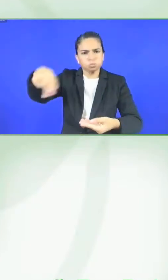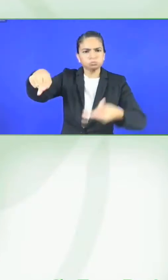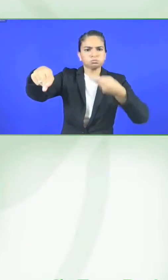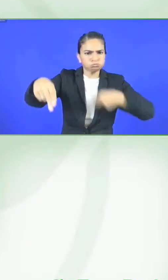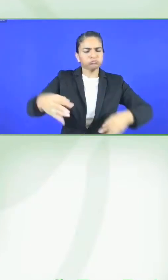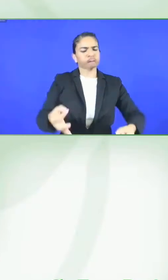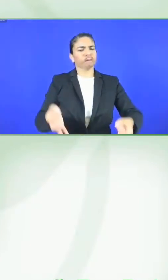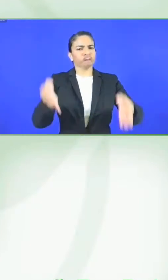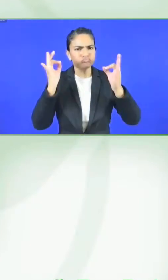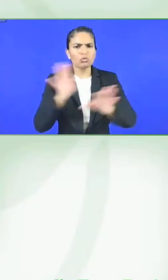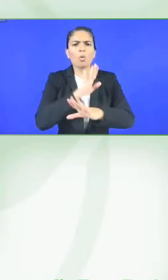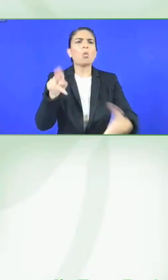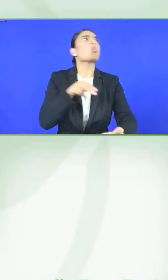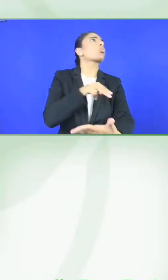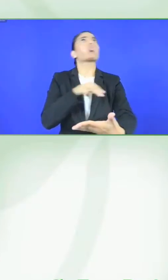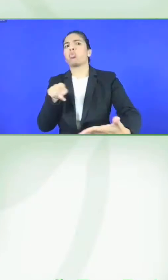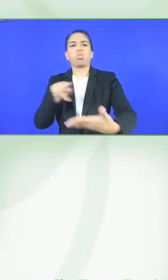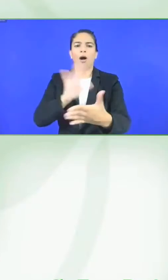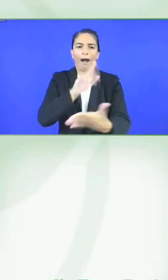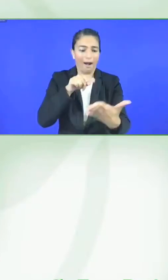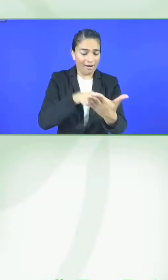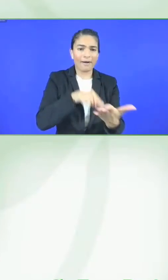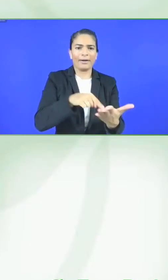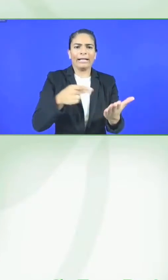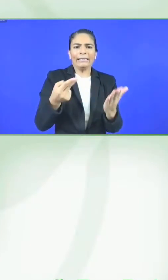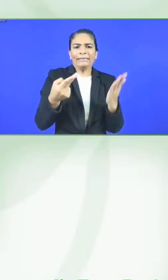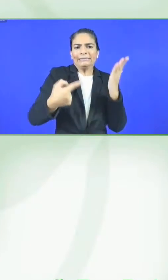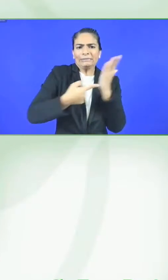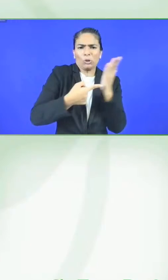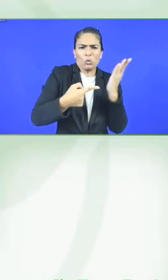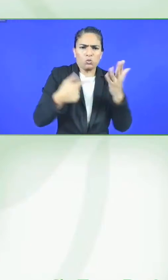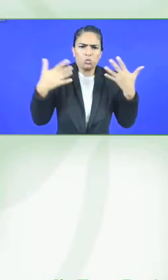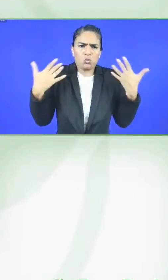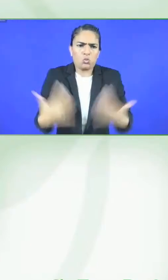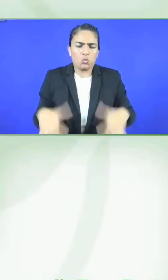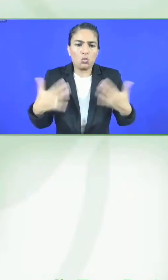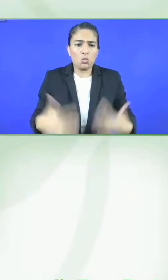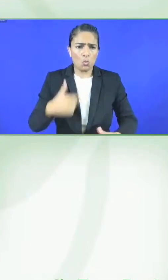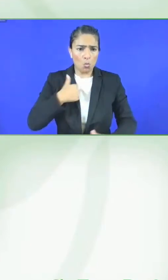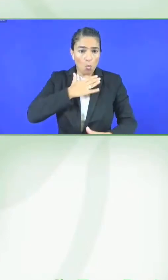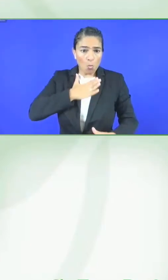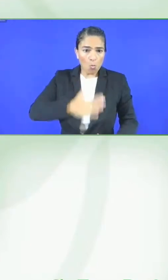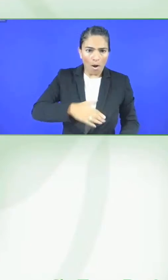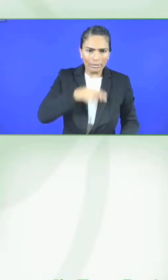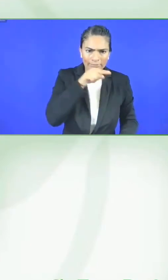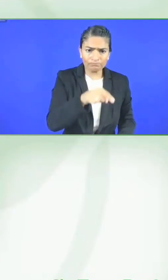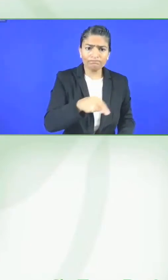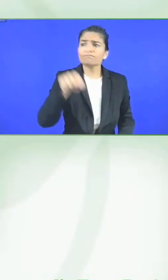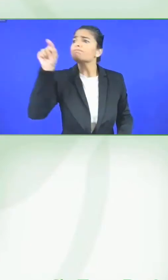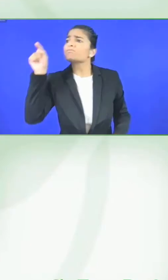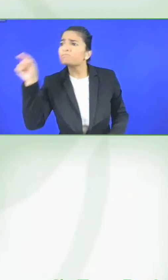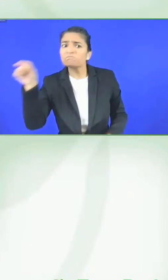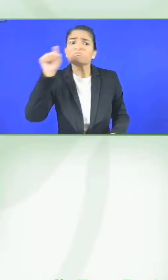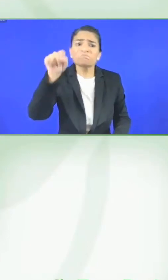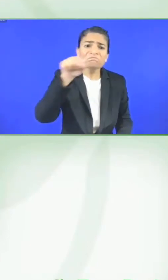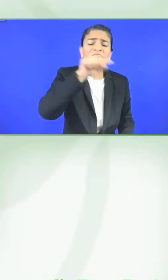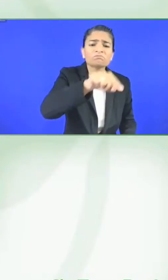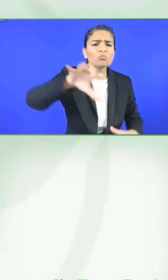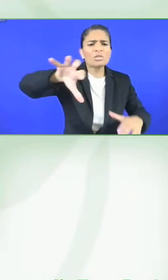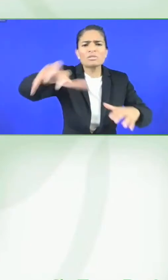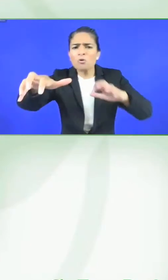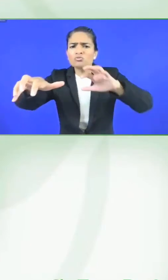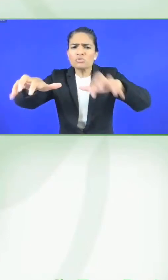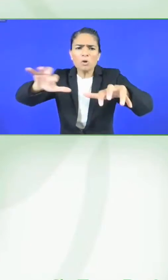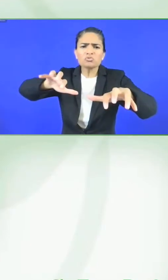For example, if I am asked to sign a document and send it internationally, I do it the Estonian